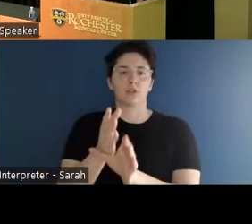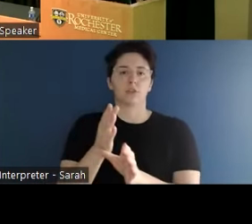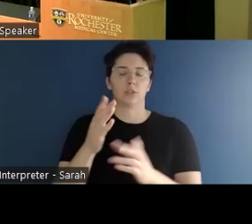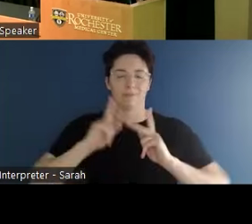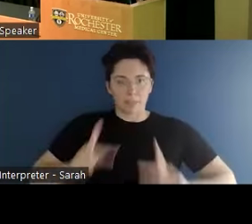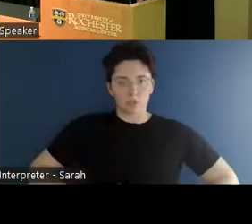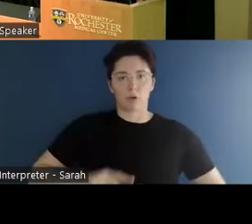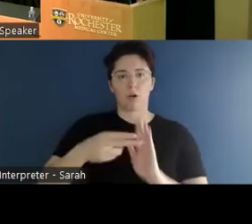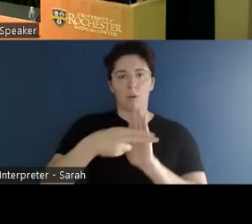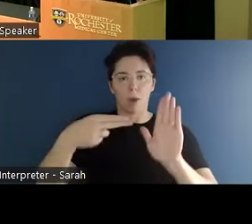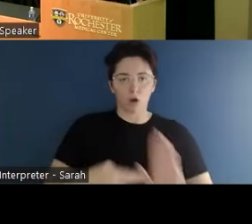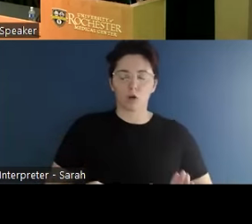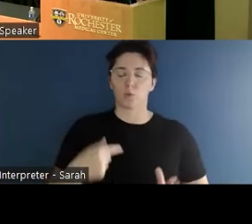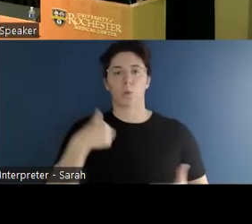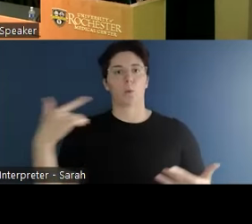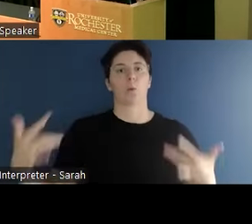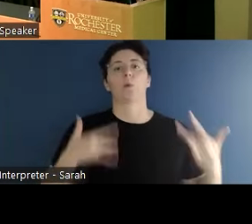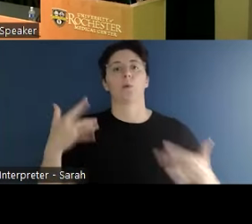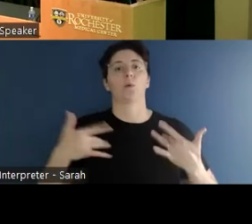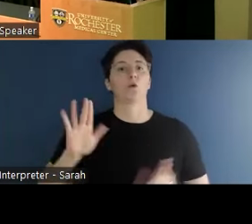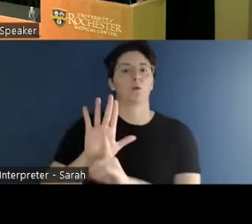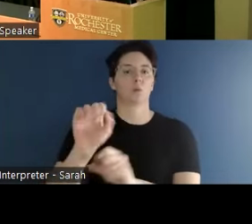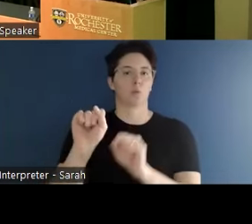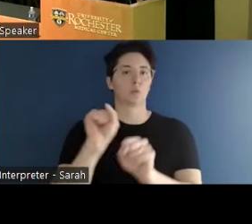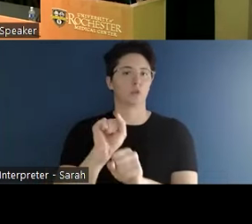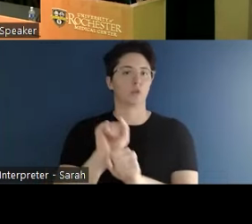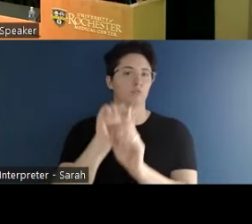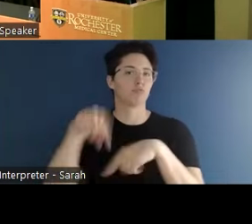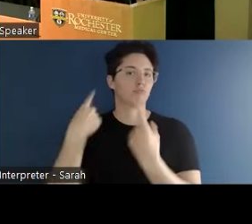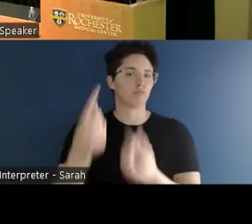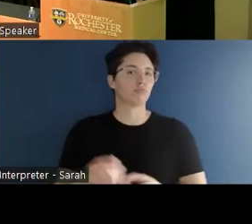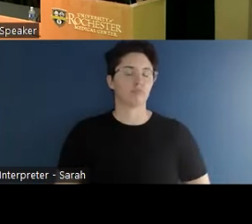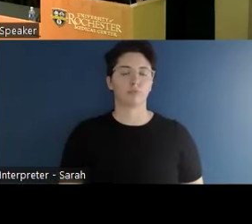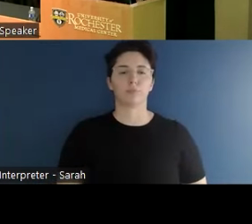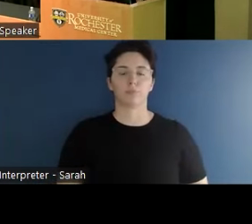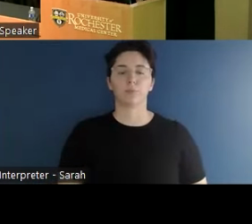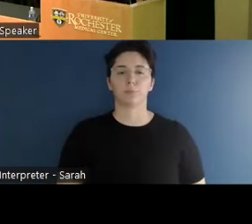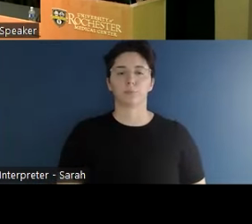bit and I'm really excited about the work that she's done and is planning to do uh